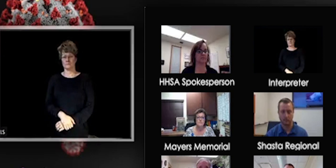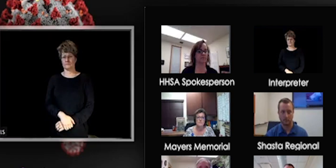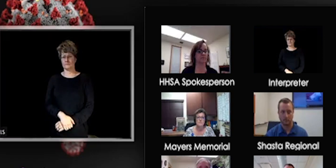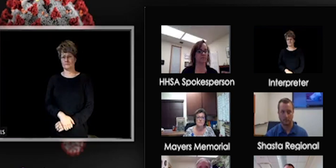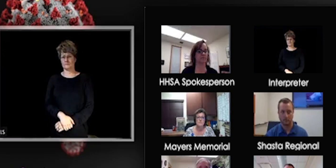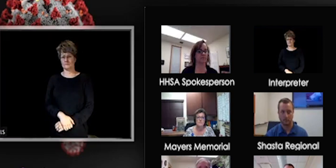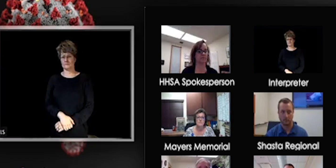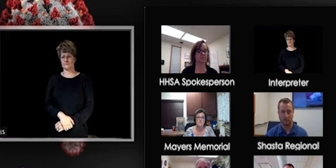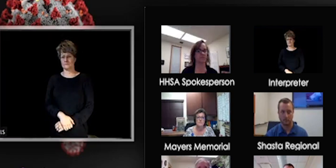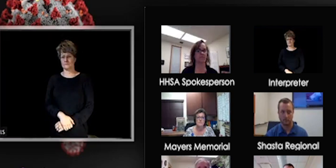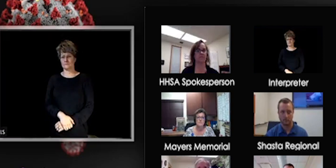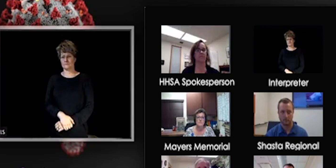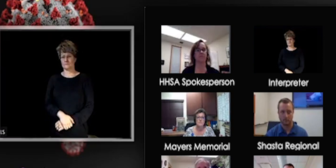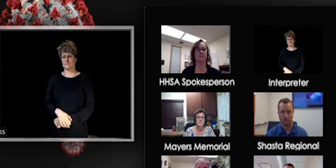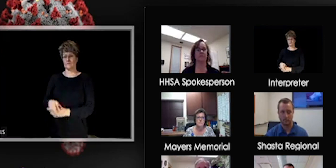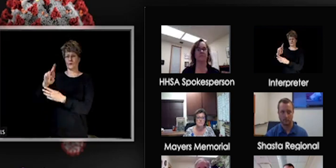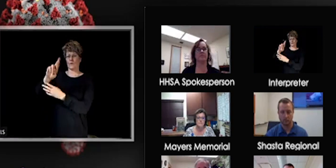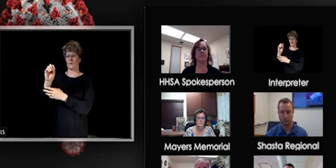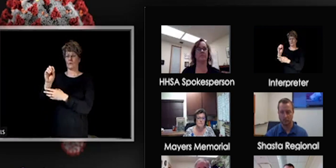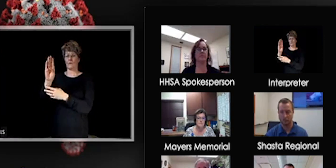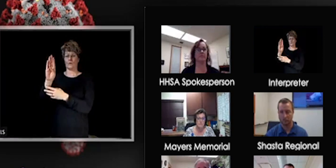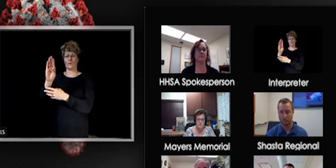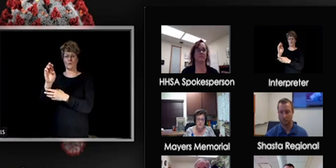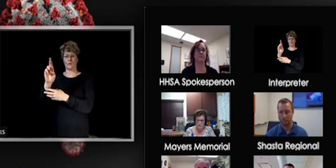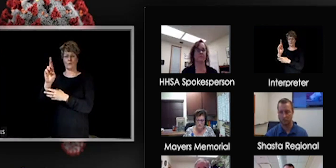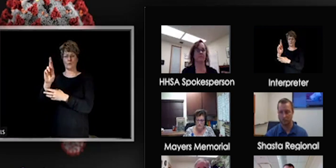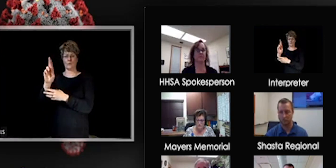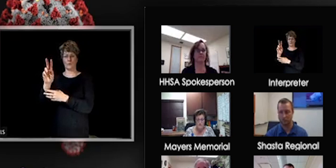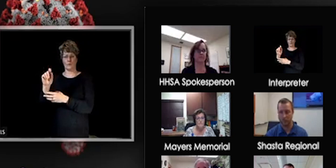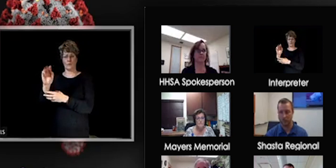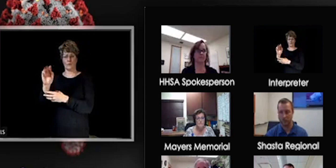That’s not something…well, I’ll just say, “no,” we haven’t seen any activity